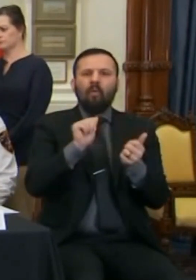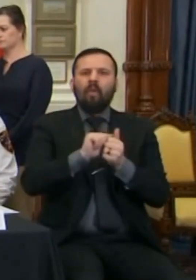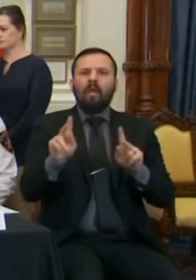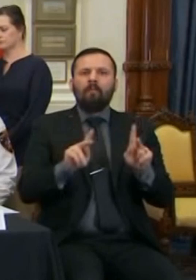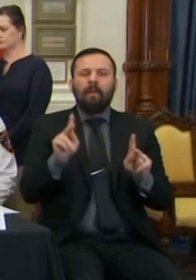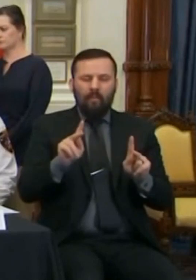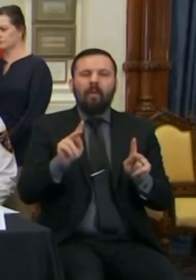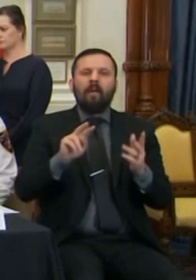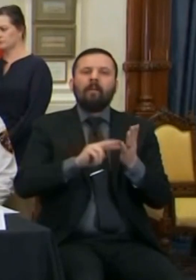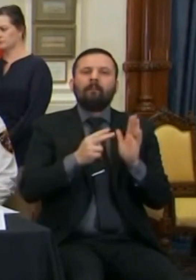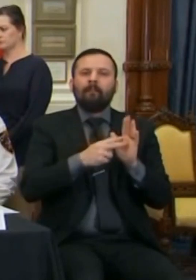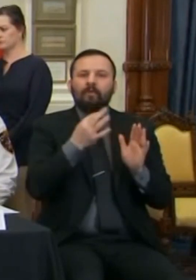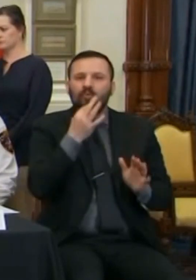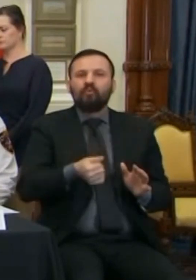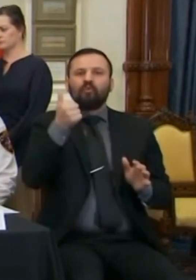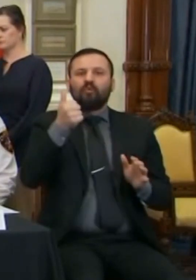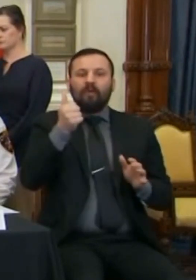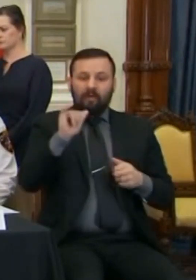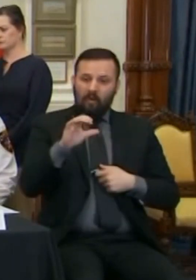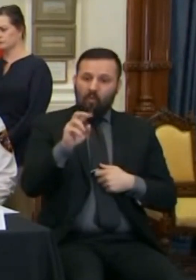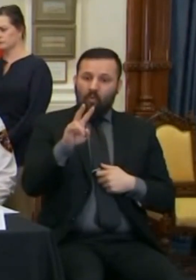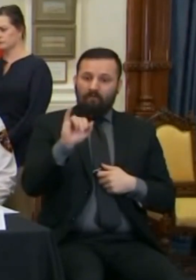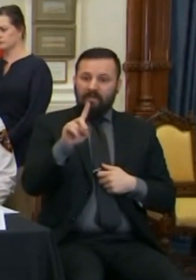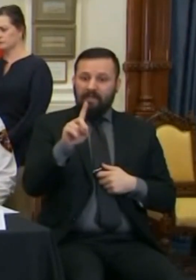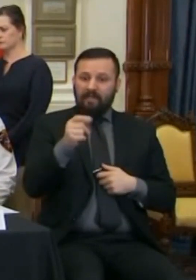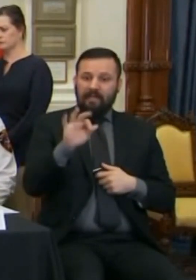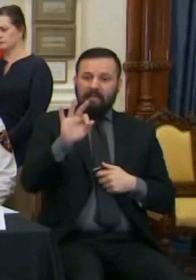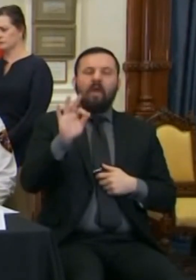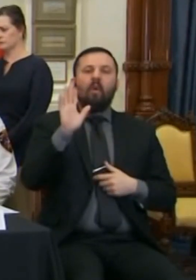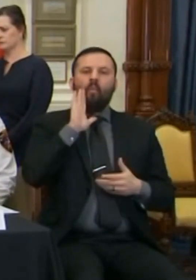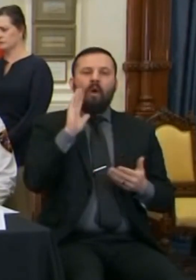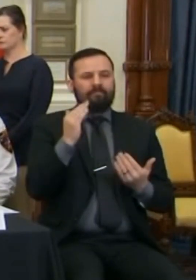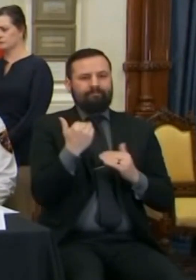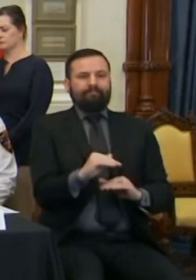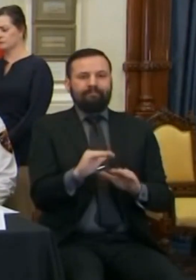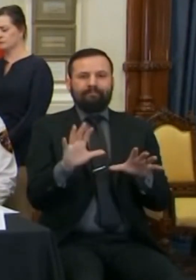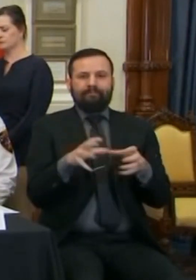kovat 19 disease will be contained and the sooner this executive order will